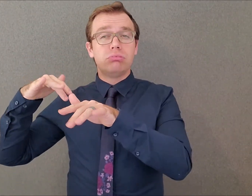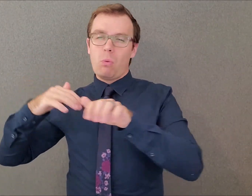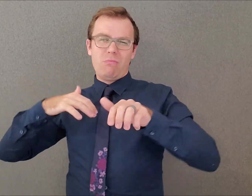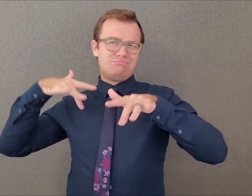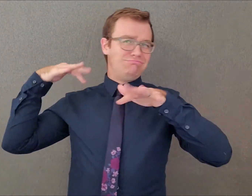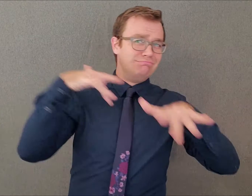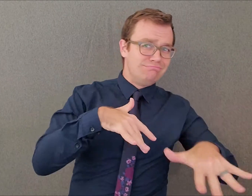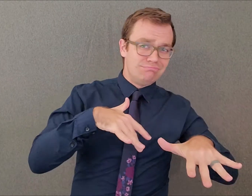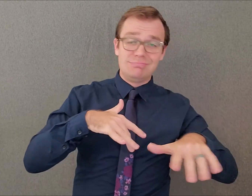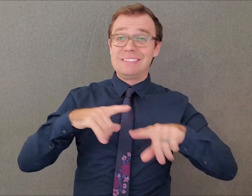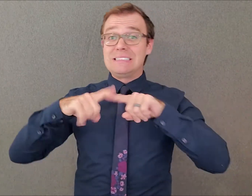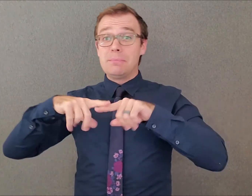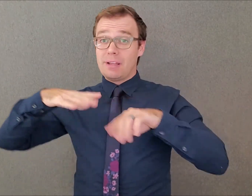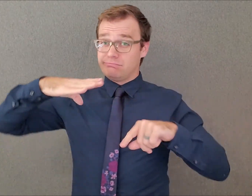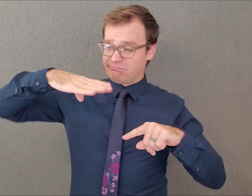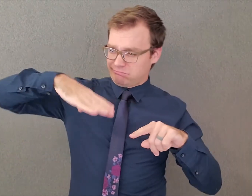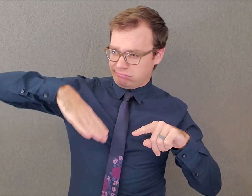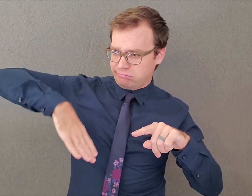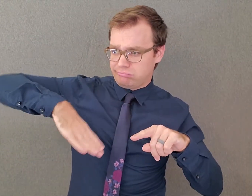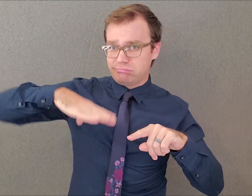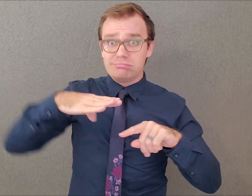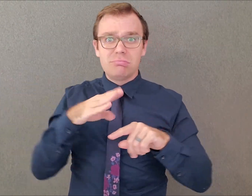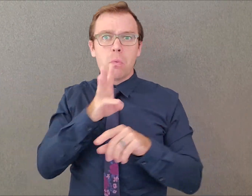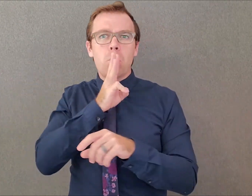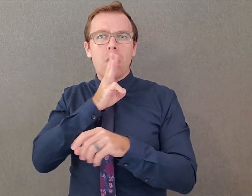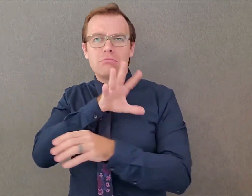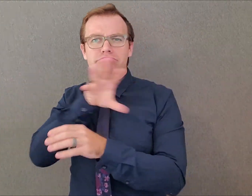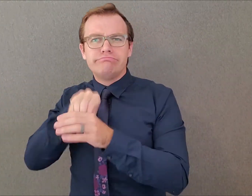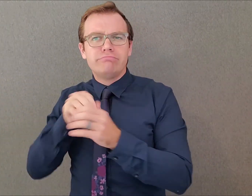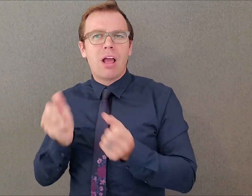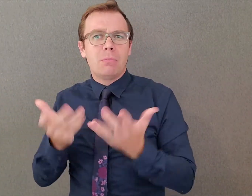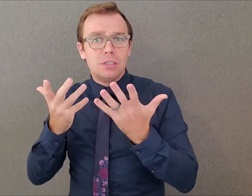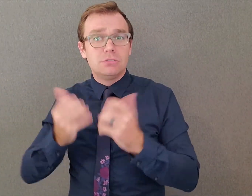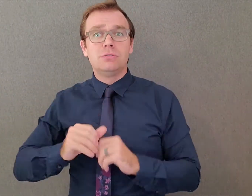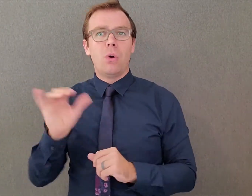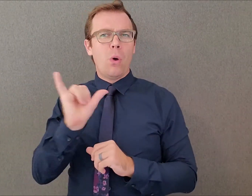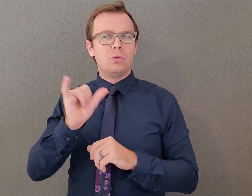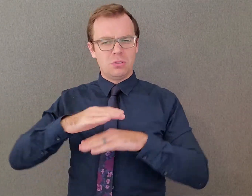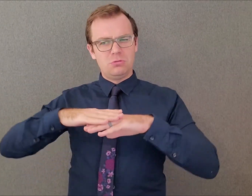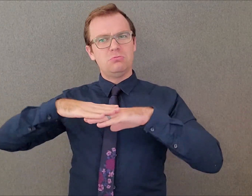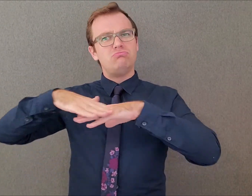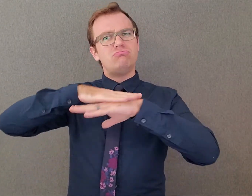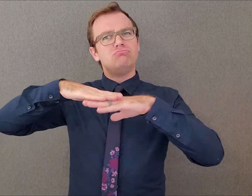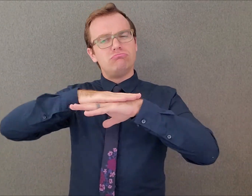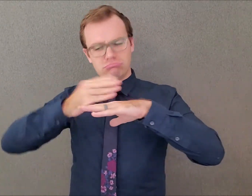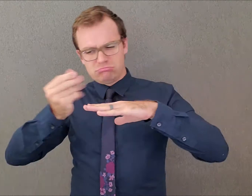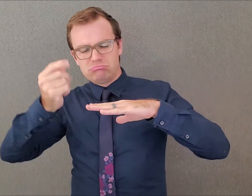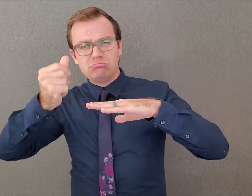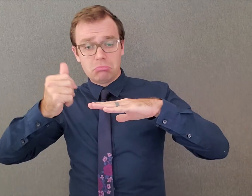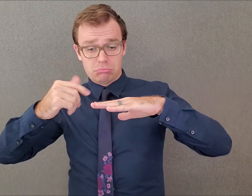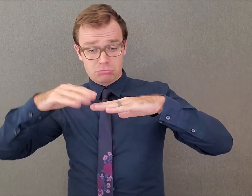depending on slope angle, water content, and geologic characteristics of the ground,